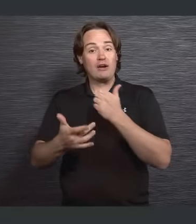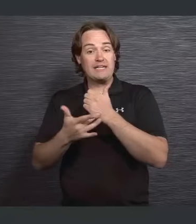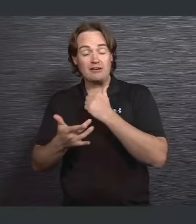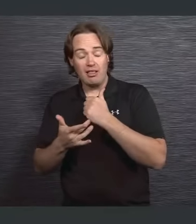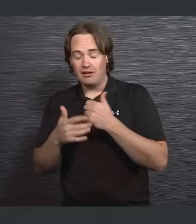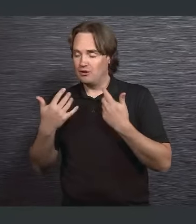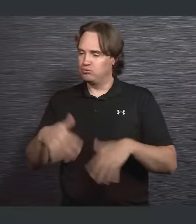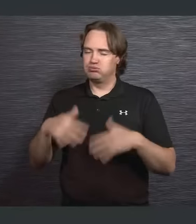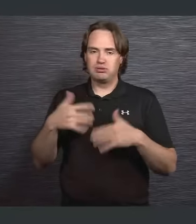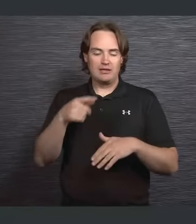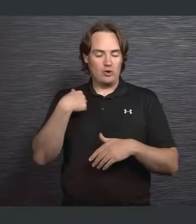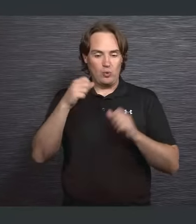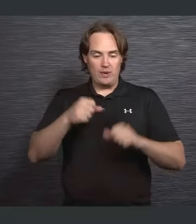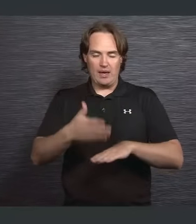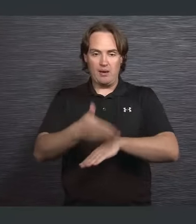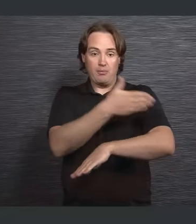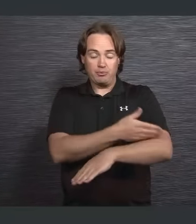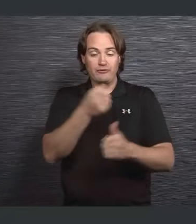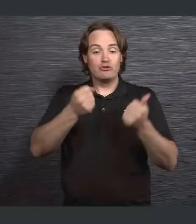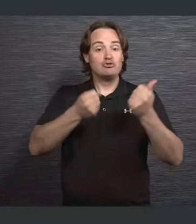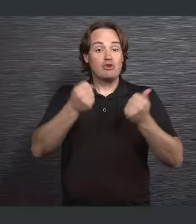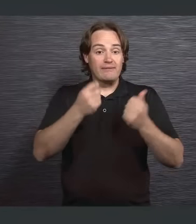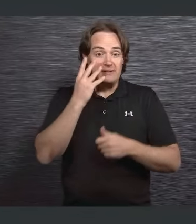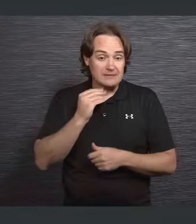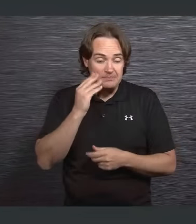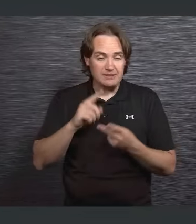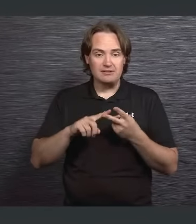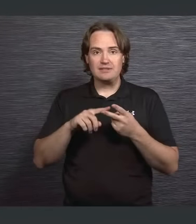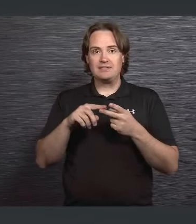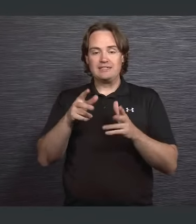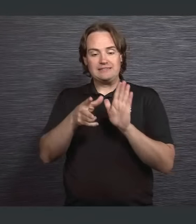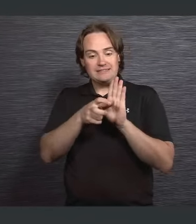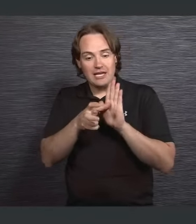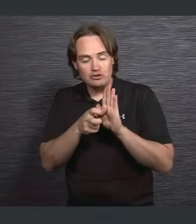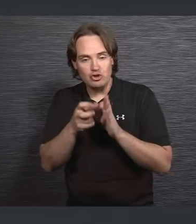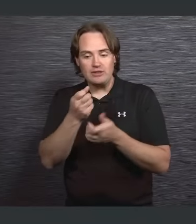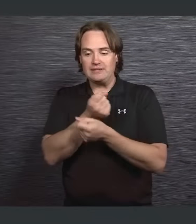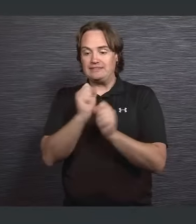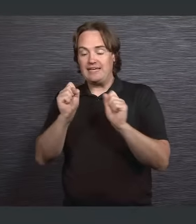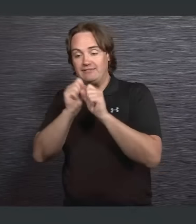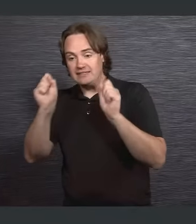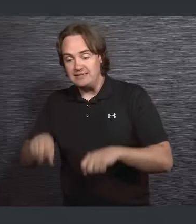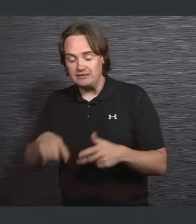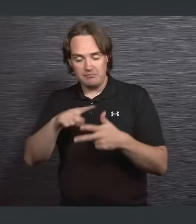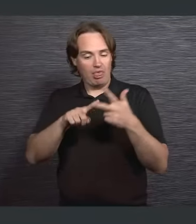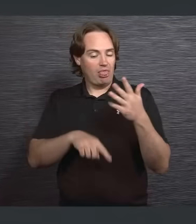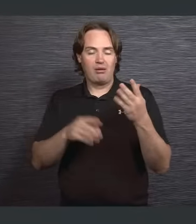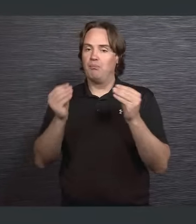to enhance the driving and passenger experience with sensors, active safety systems, and beyond.